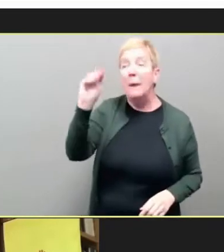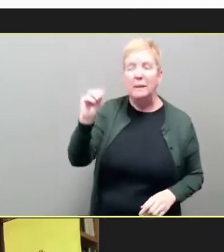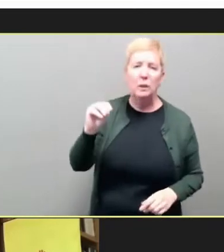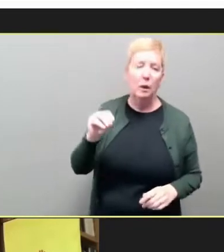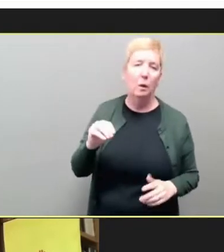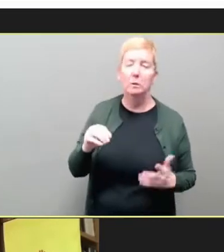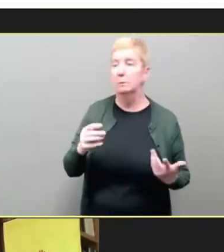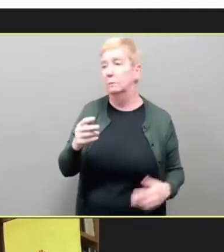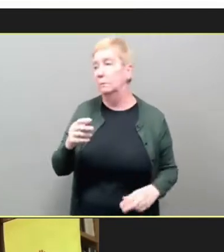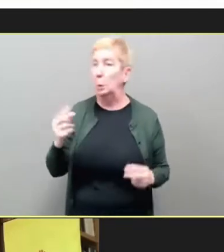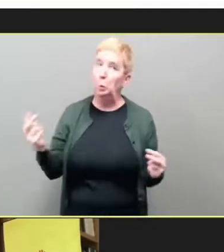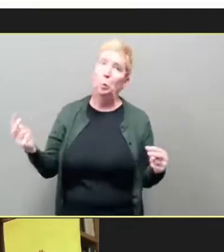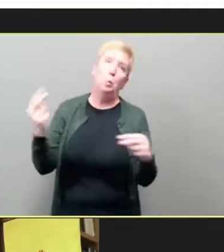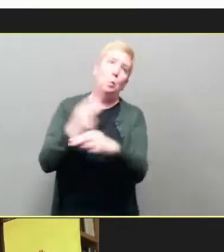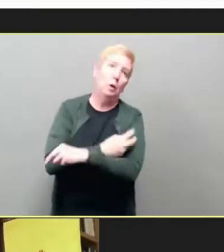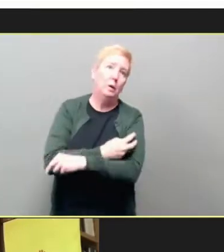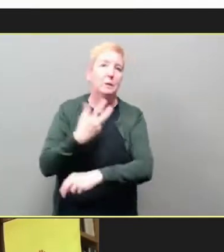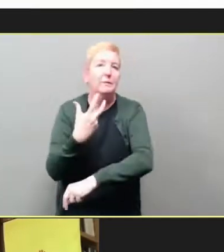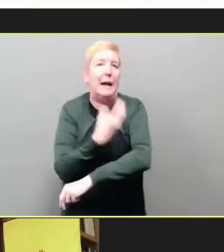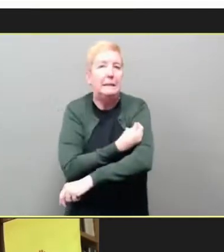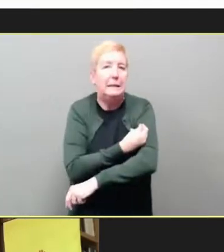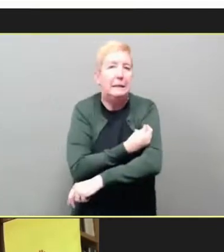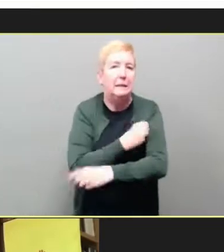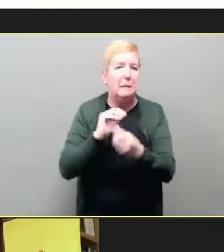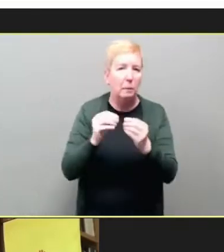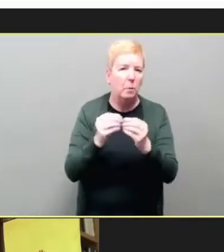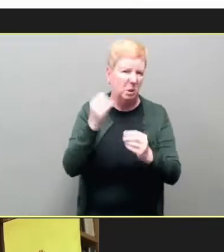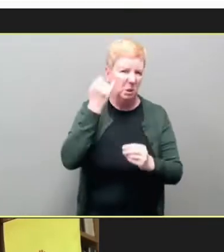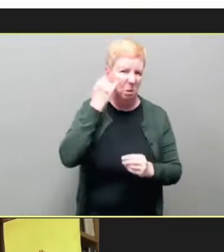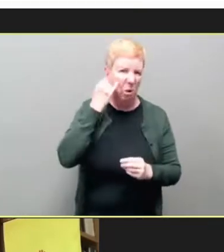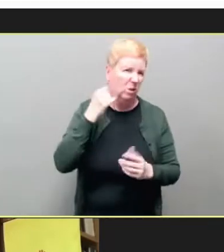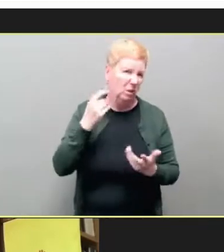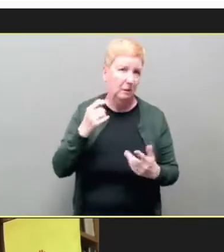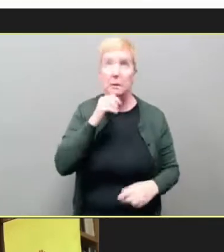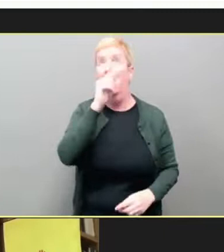vaccination rates right now. We would not be seeing anywhere near the amount